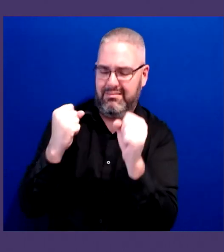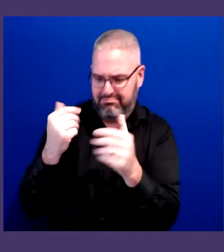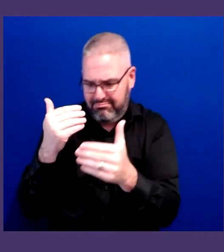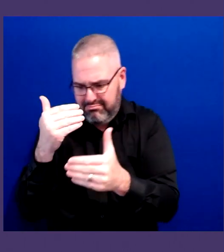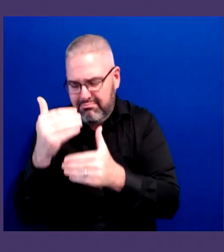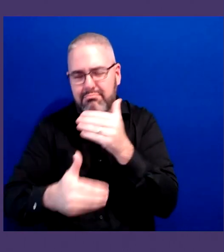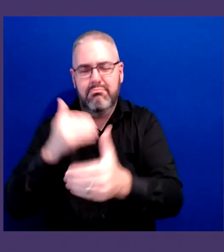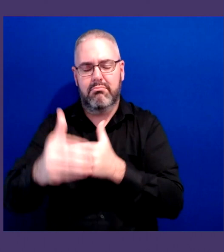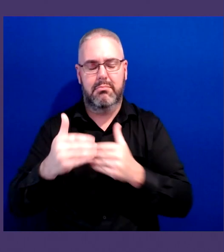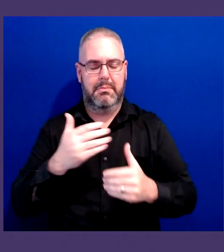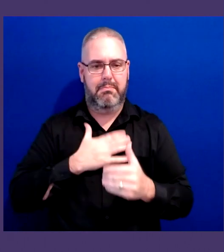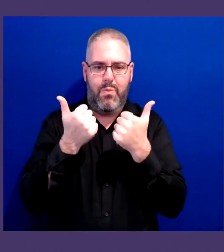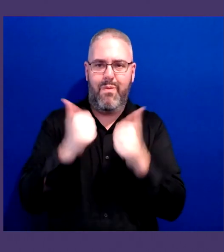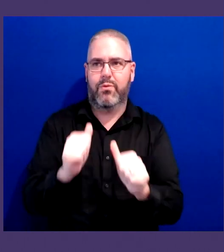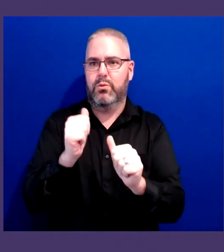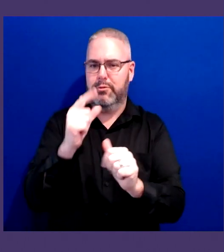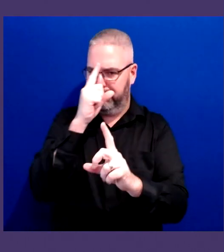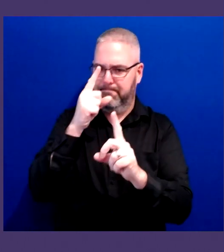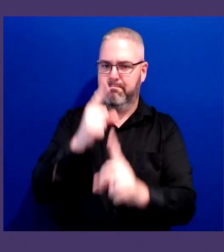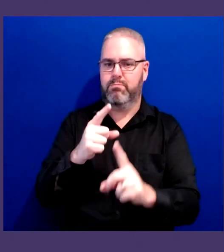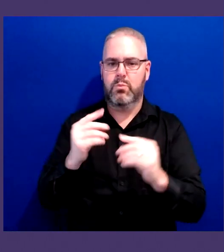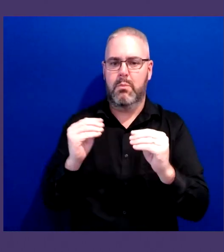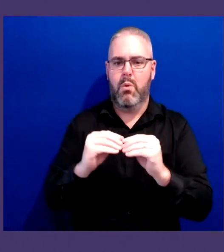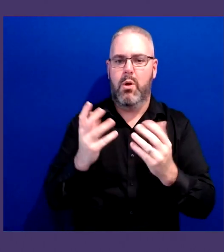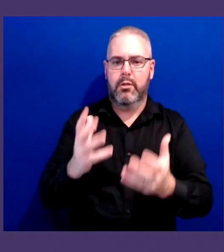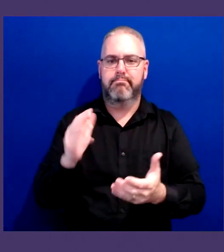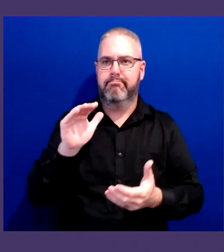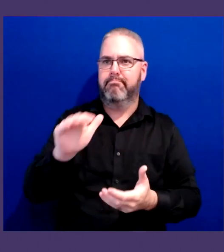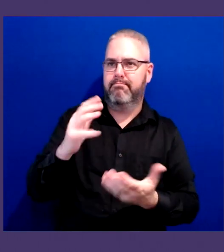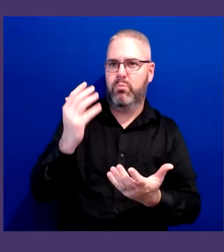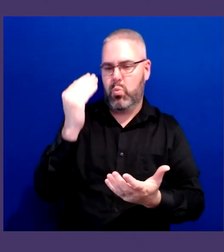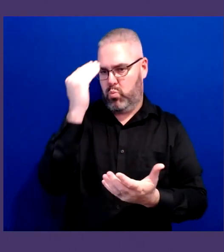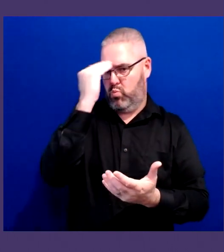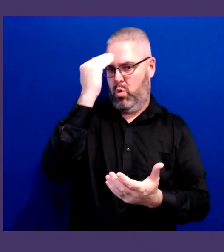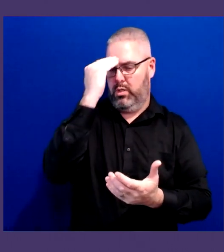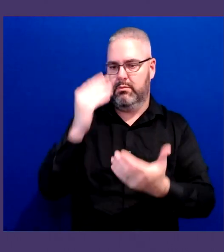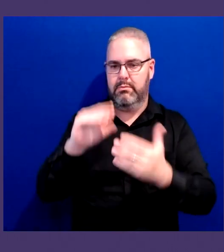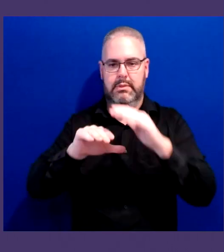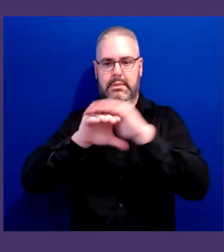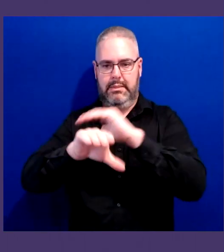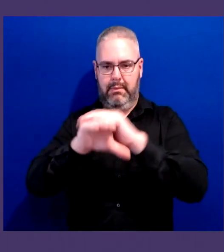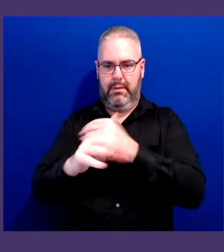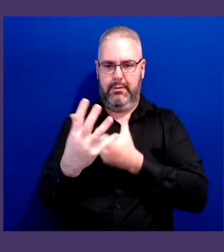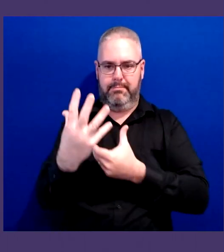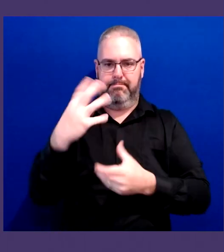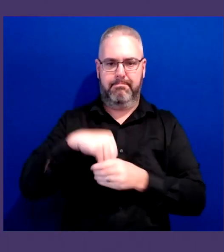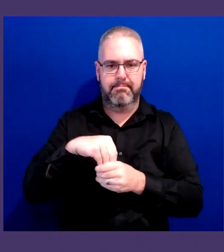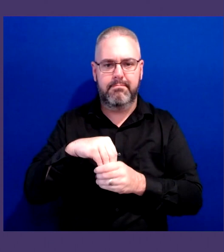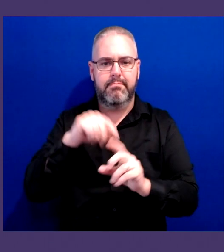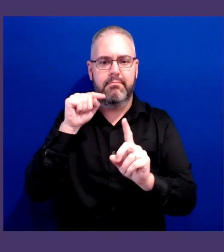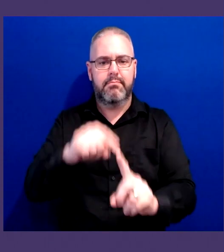towards raising awareness about the importance of accessibility and inclusion, not just as a matter of compliance,